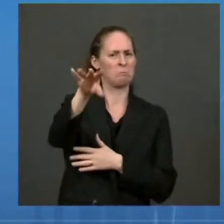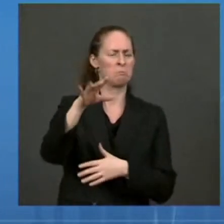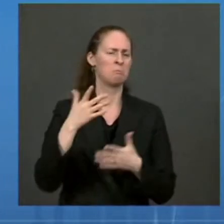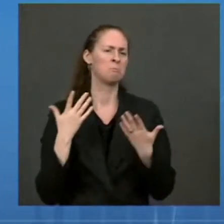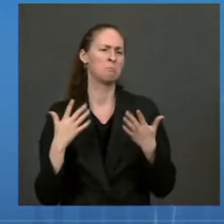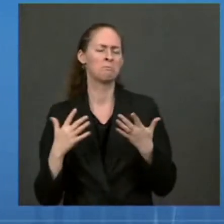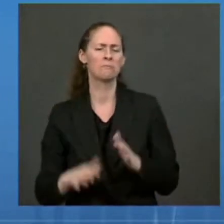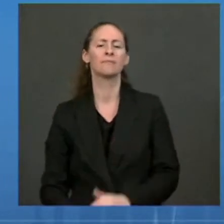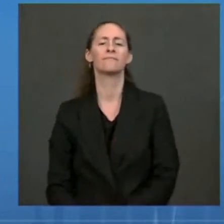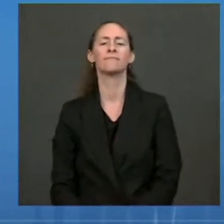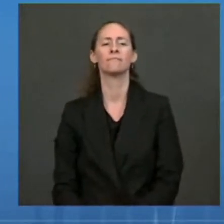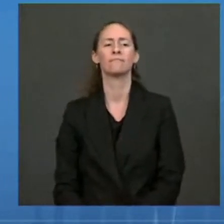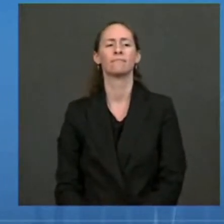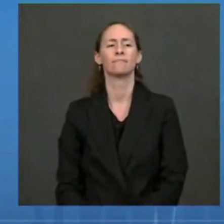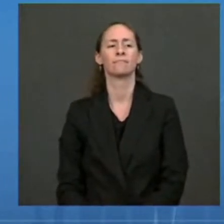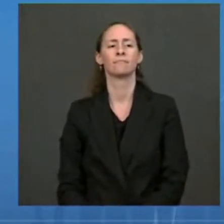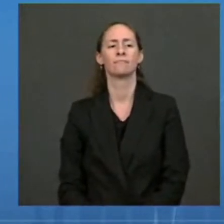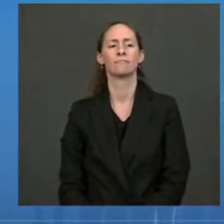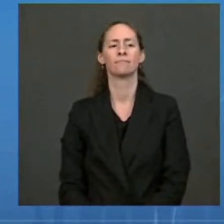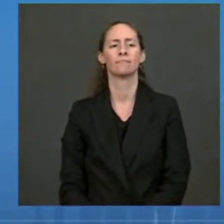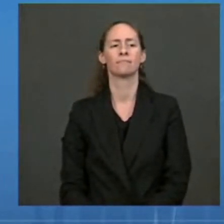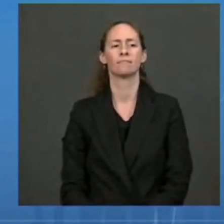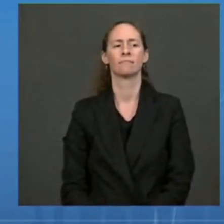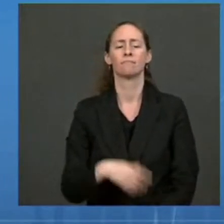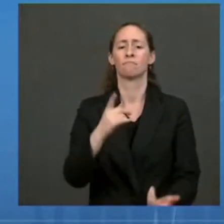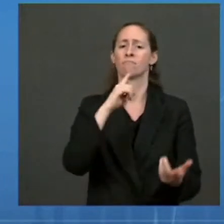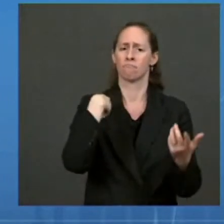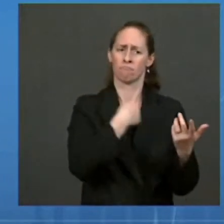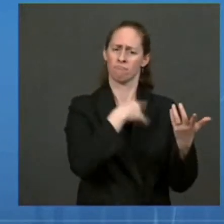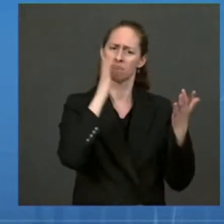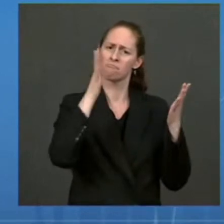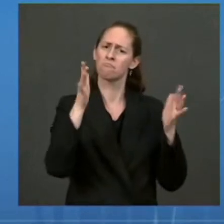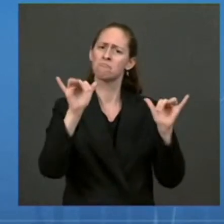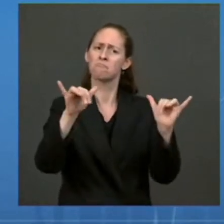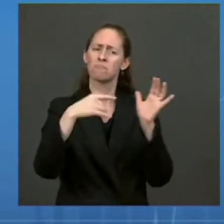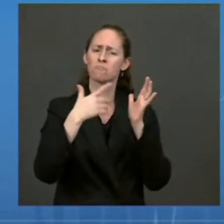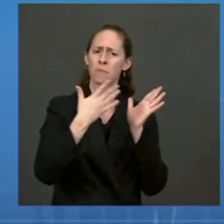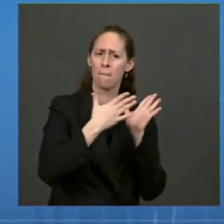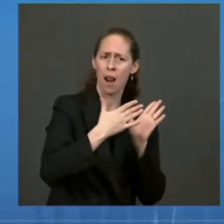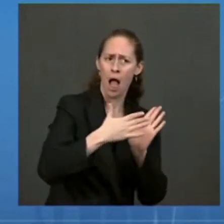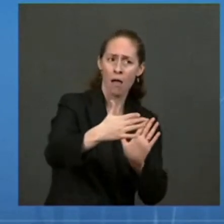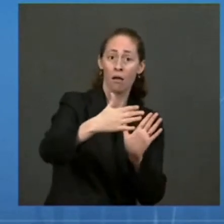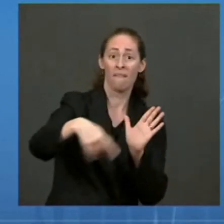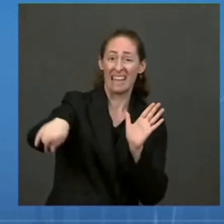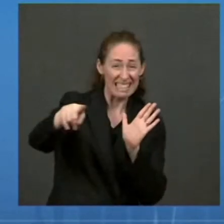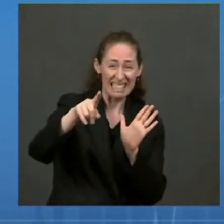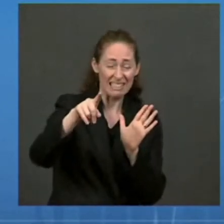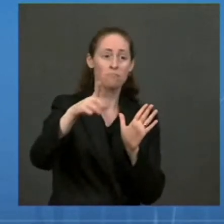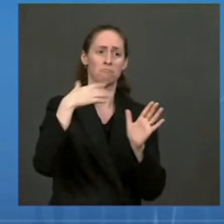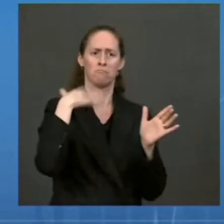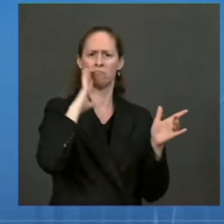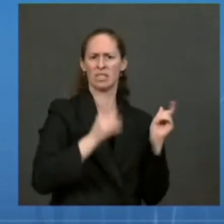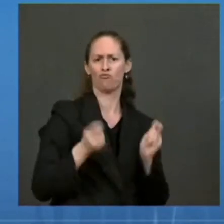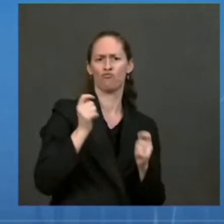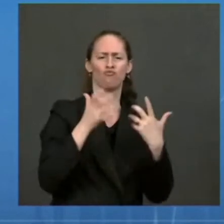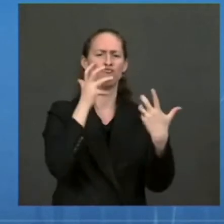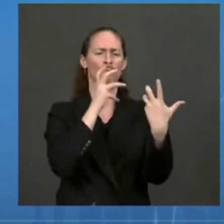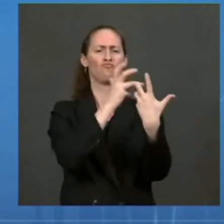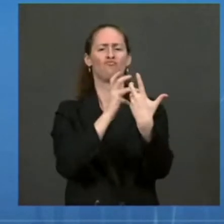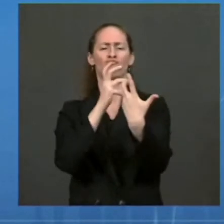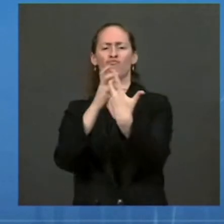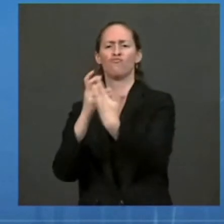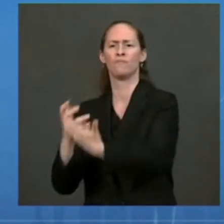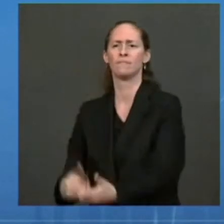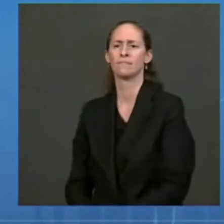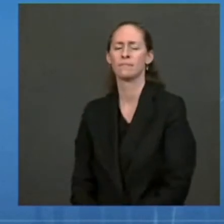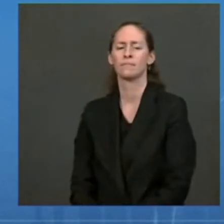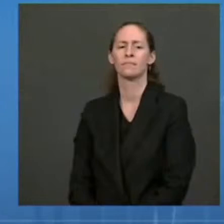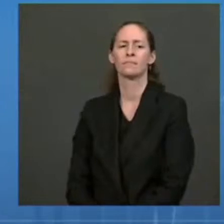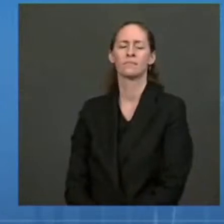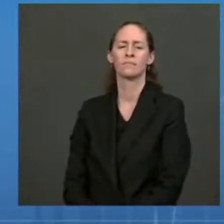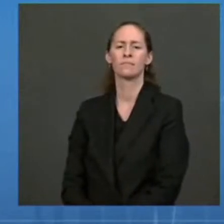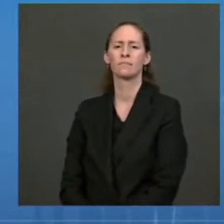TO.